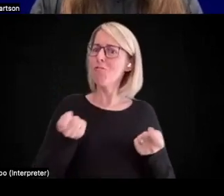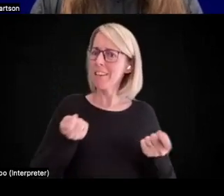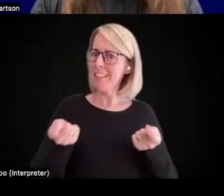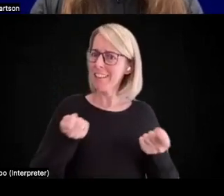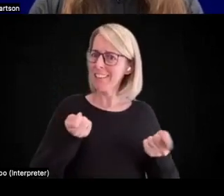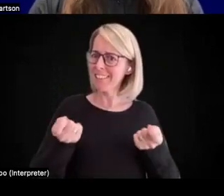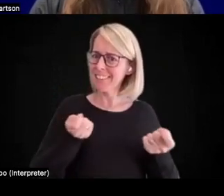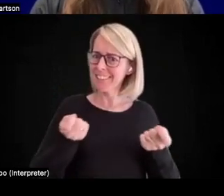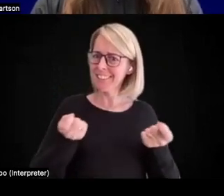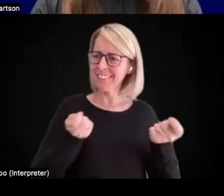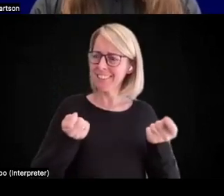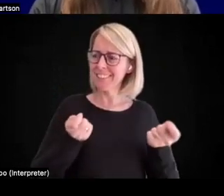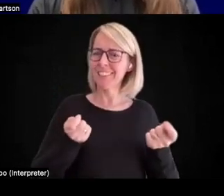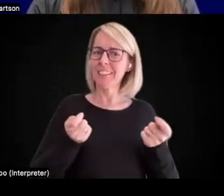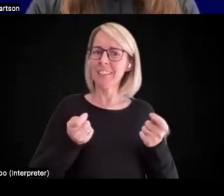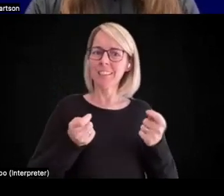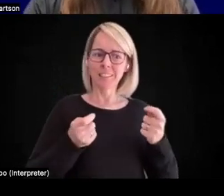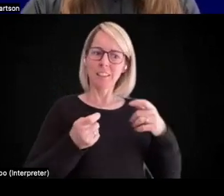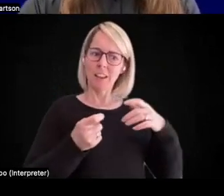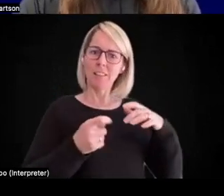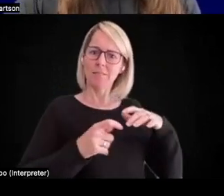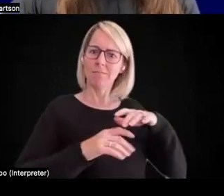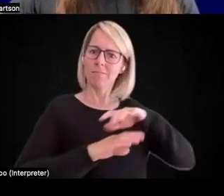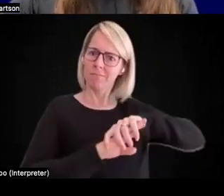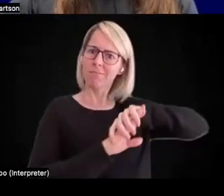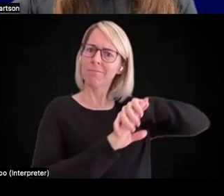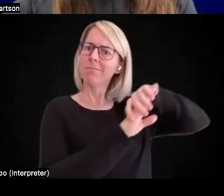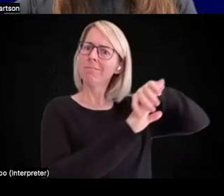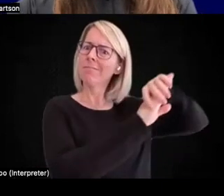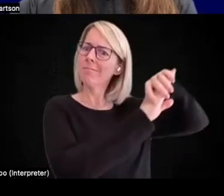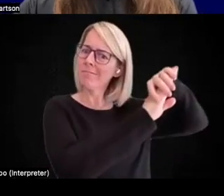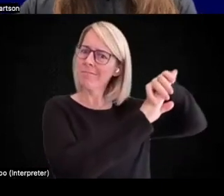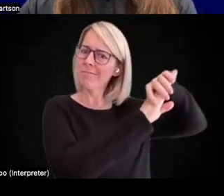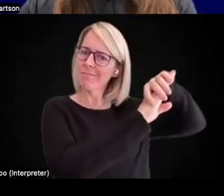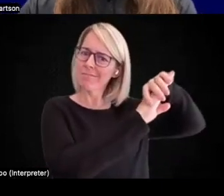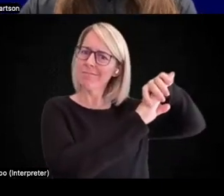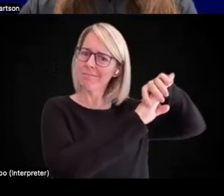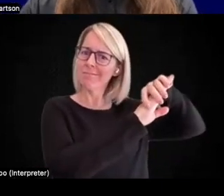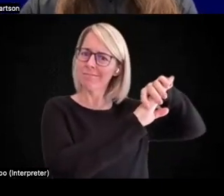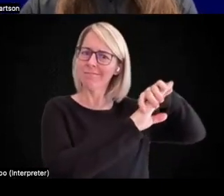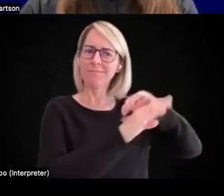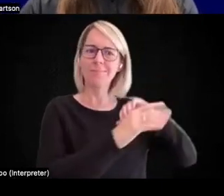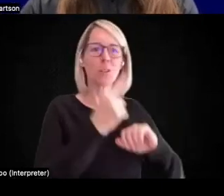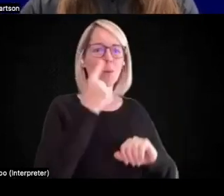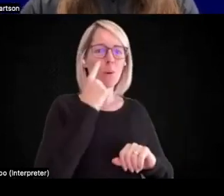the partner's attention as well because when the partner moves her hand away from the fence,